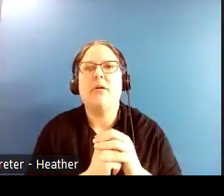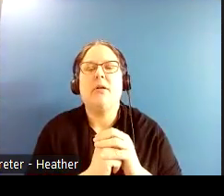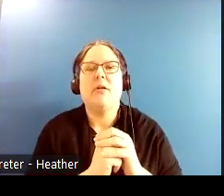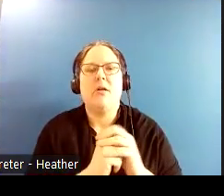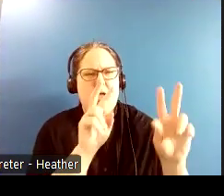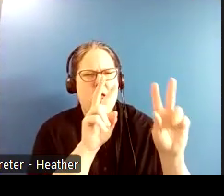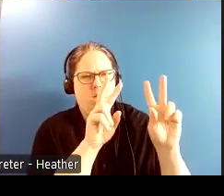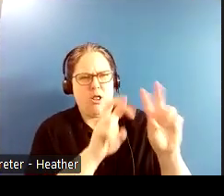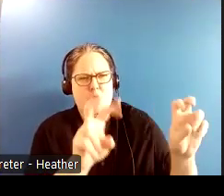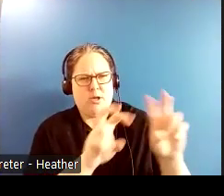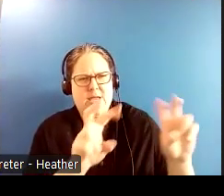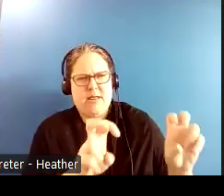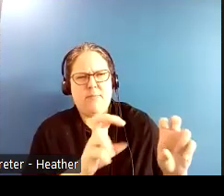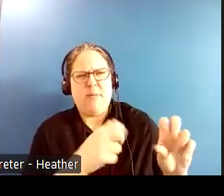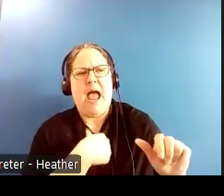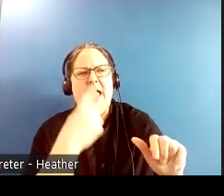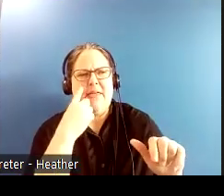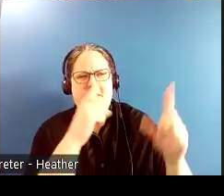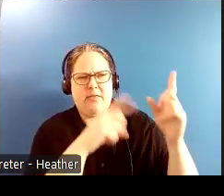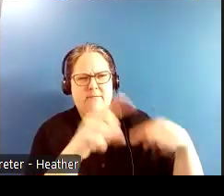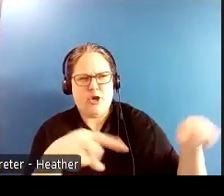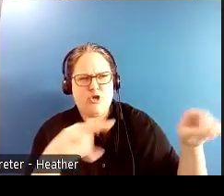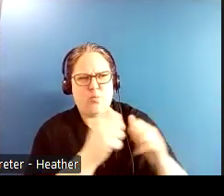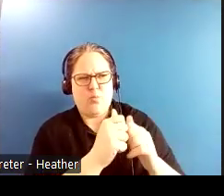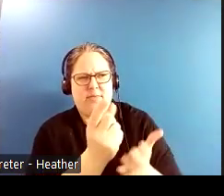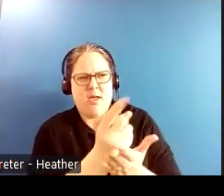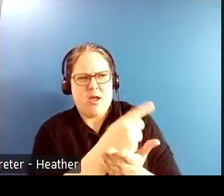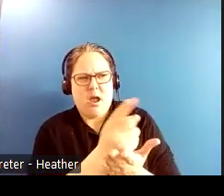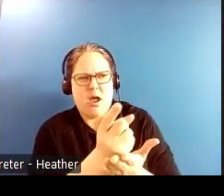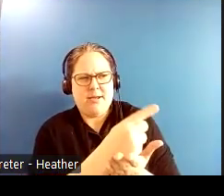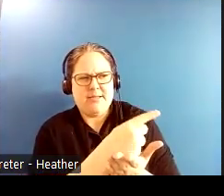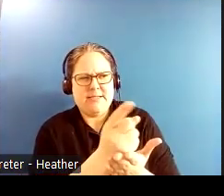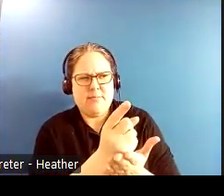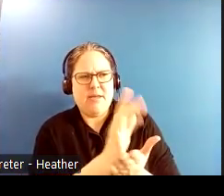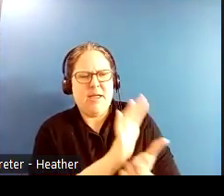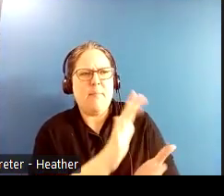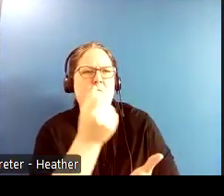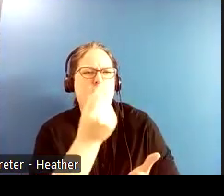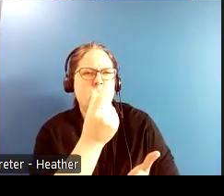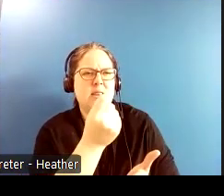I do find the true variation of the needle of compass at Limehouse to be about 11° uh, and that